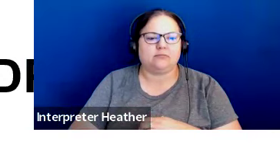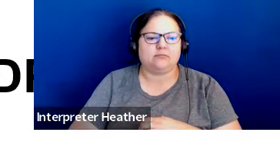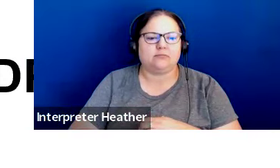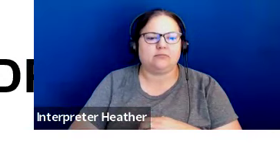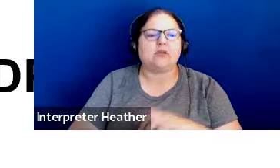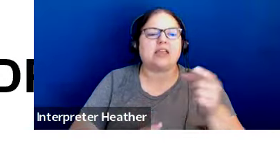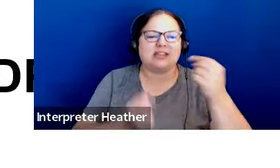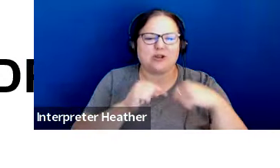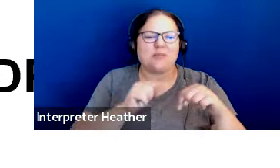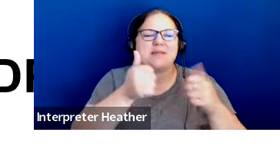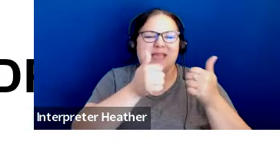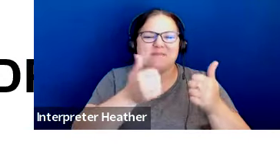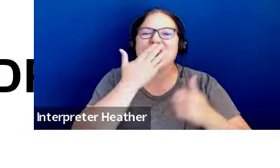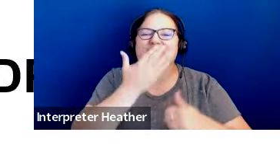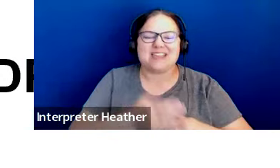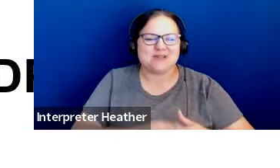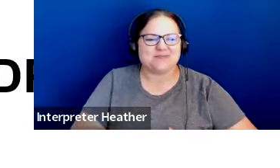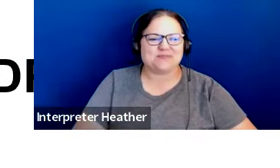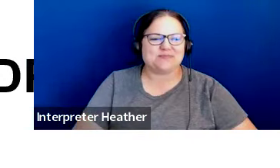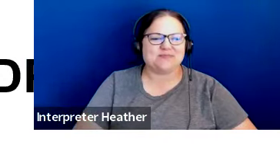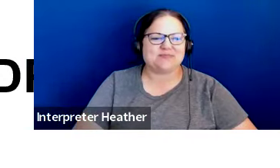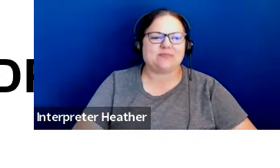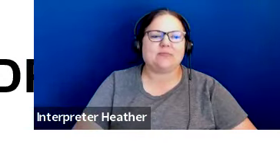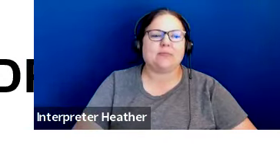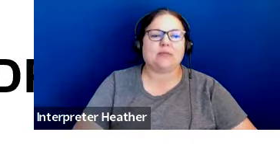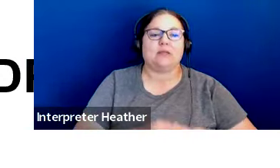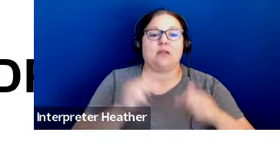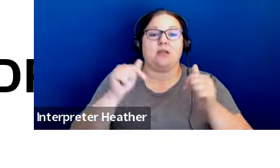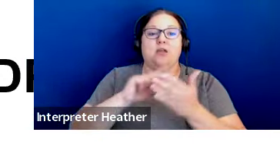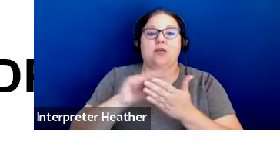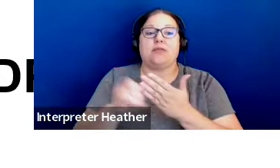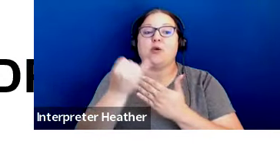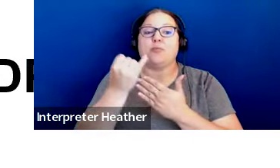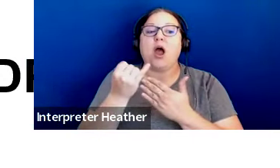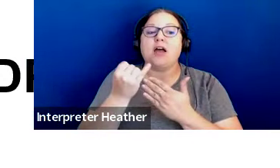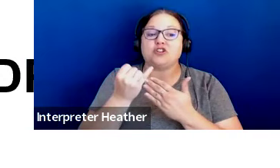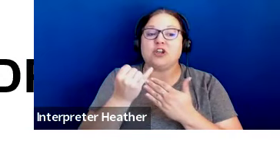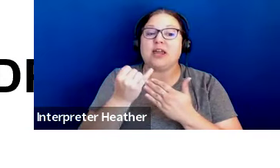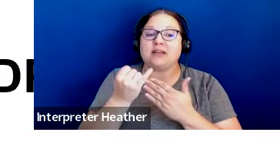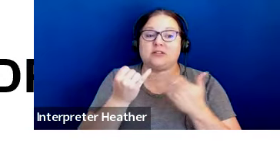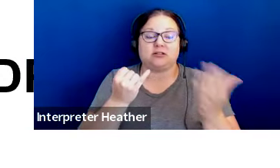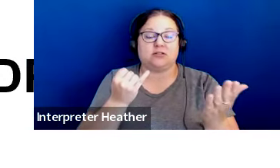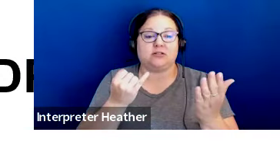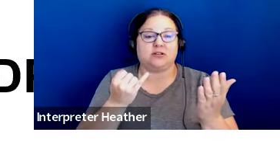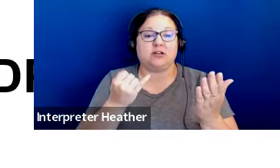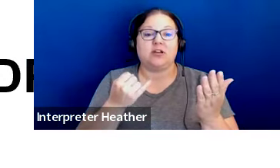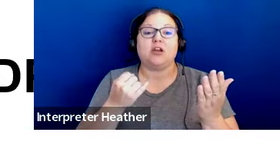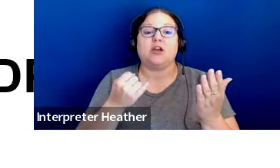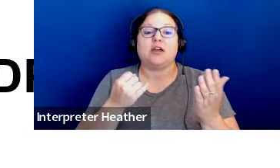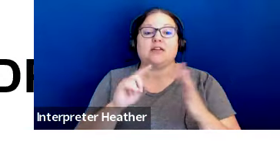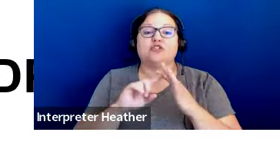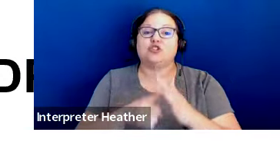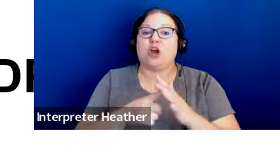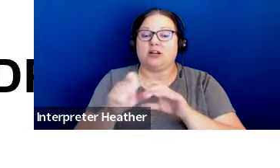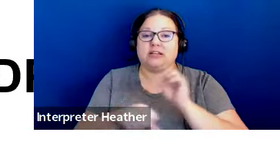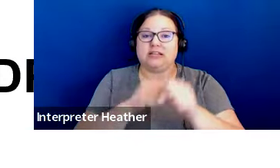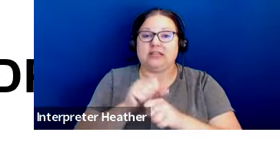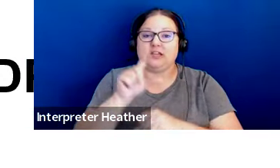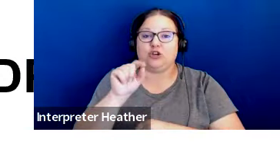that? That one? Yes, our project, Mississippi Thrive is what we dubbed it began in 2017. So,